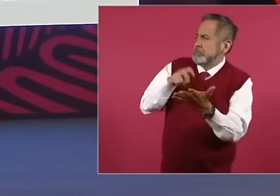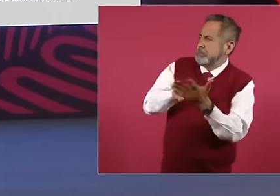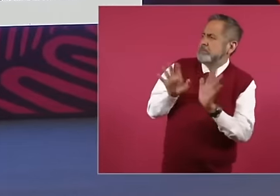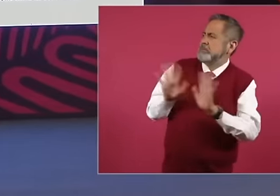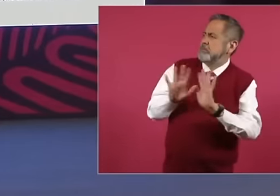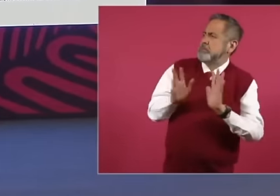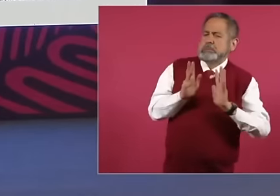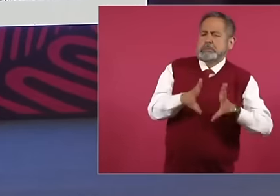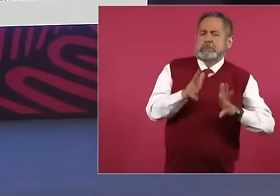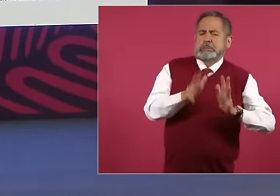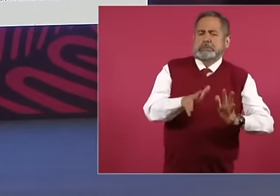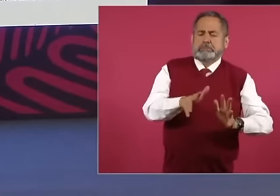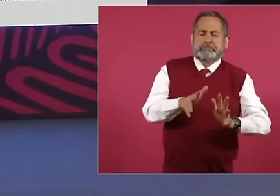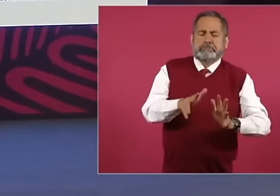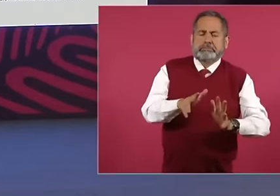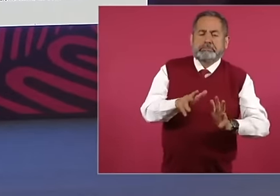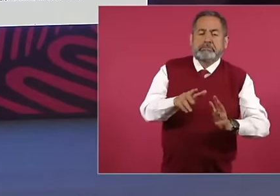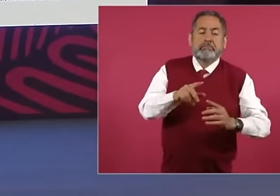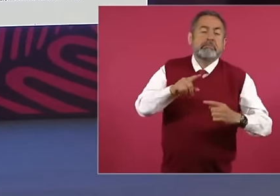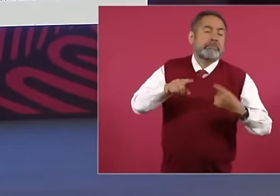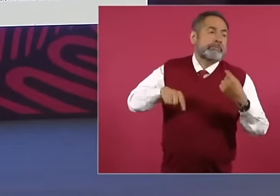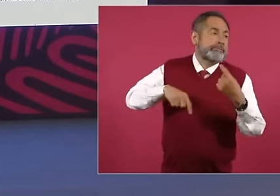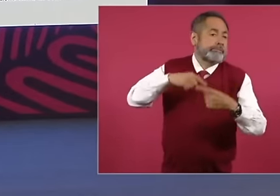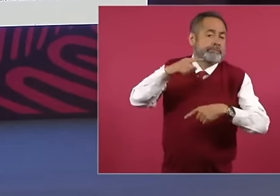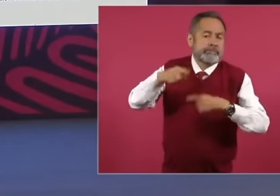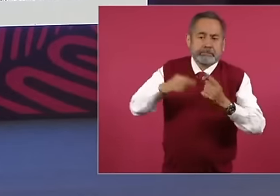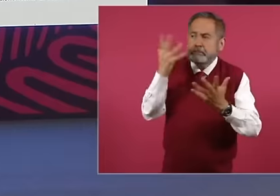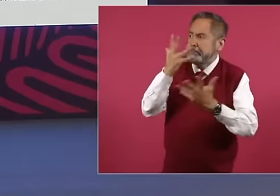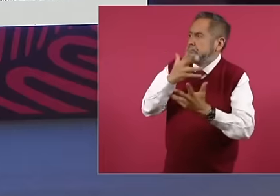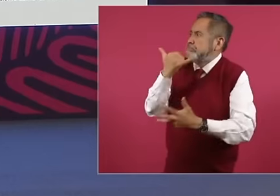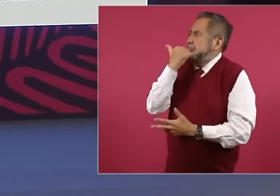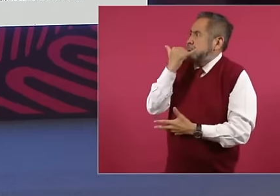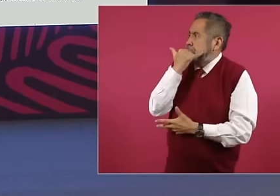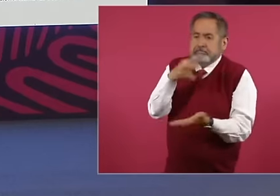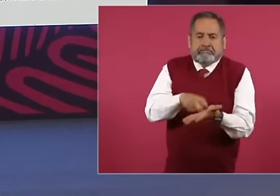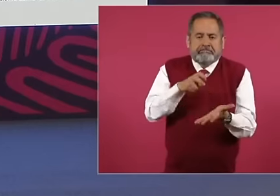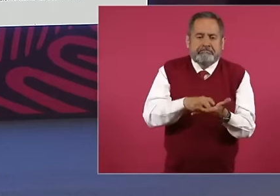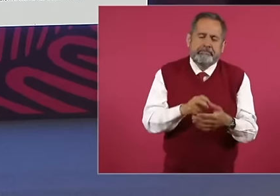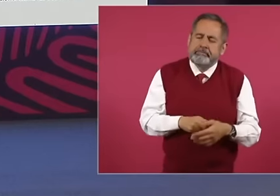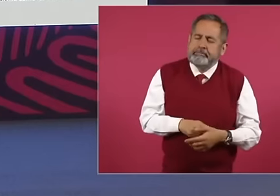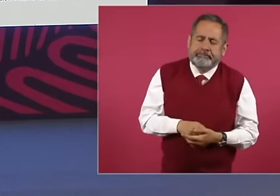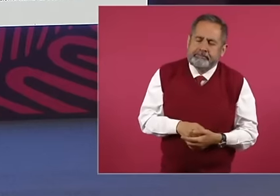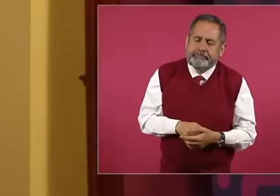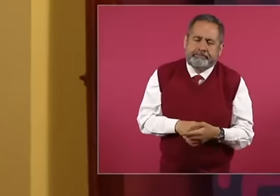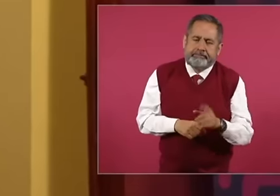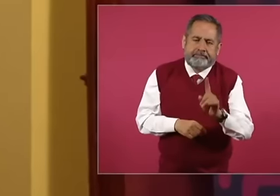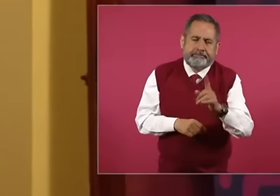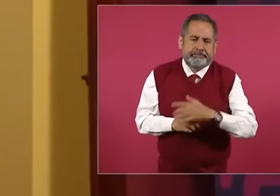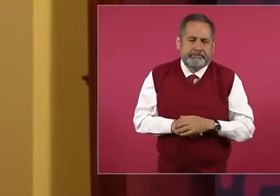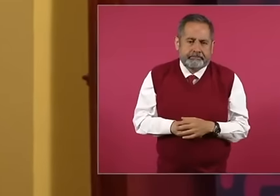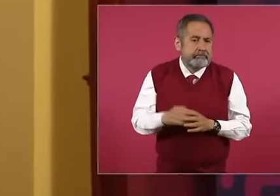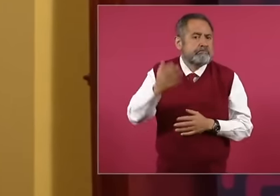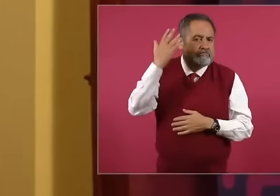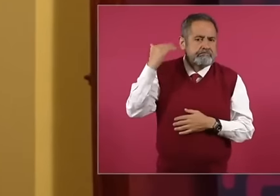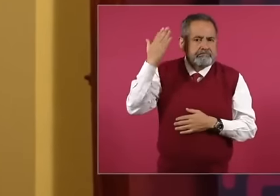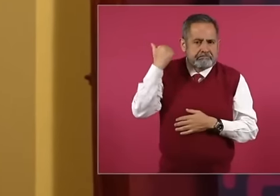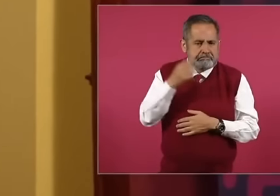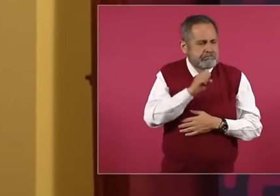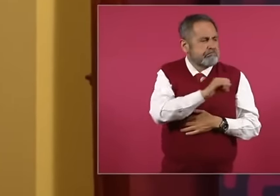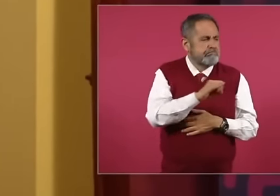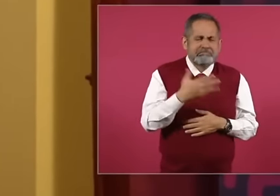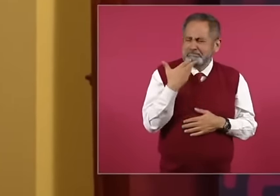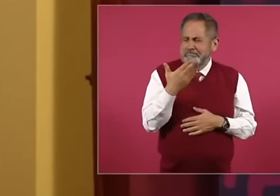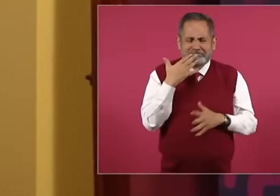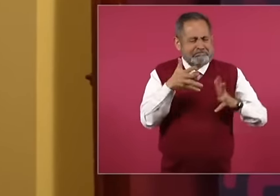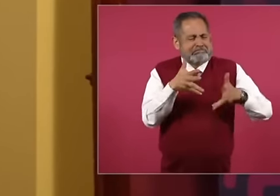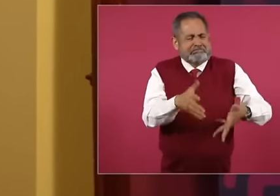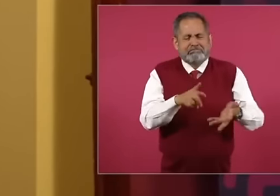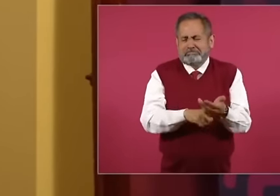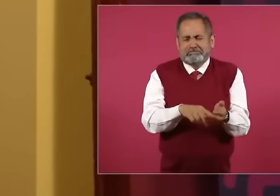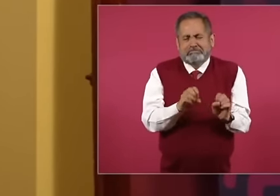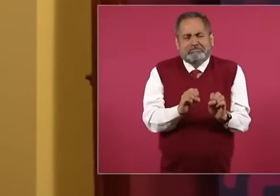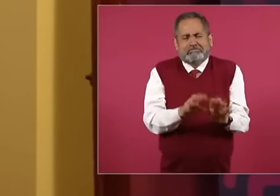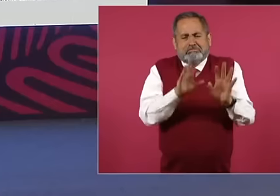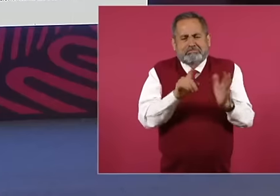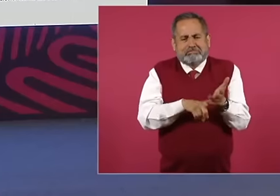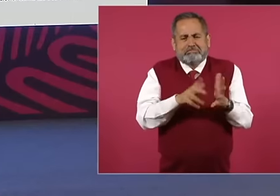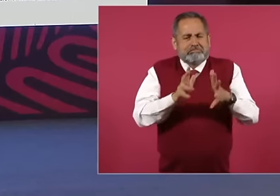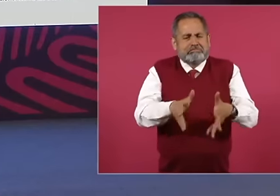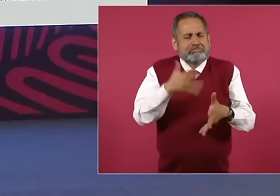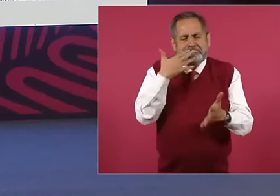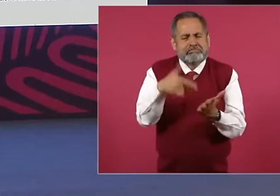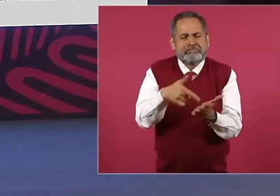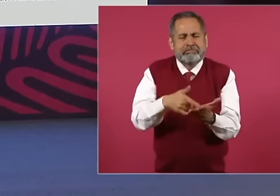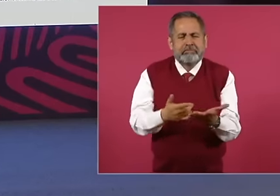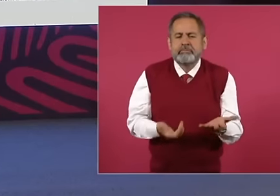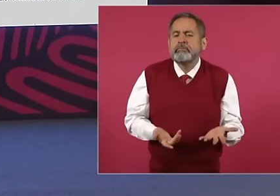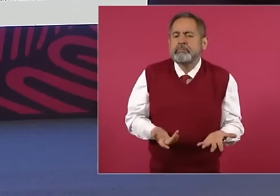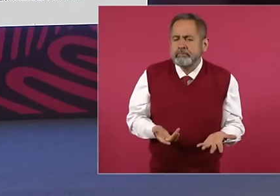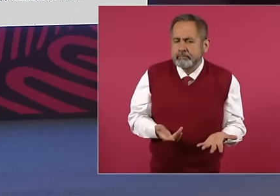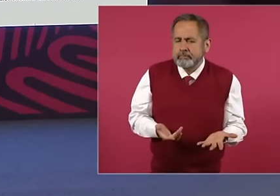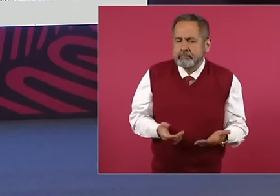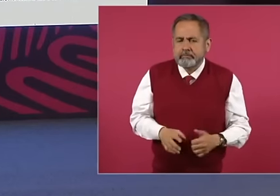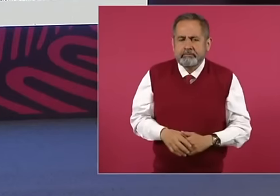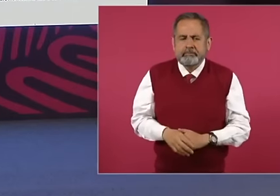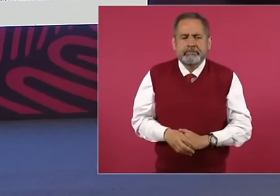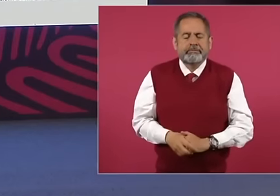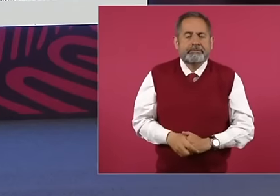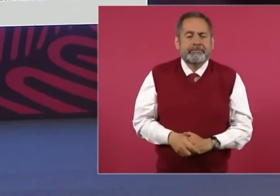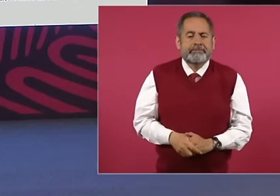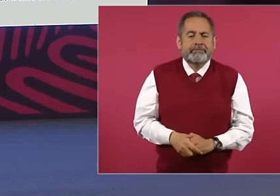? They did not change the formula,